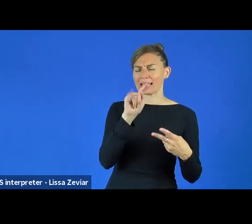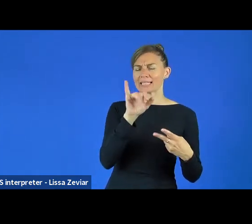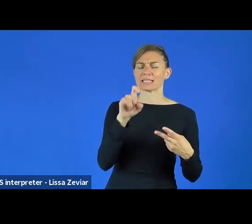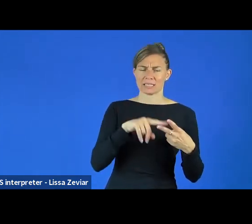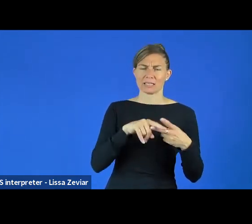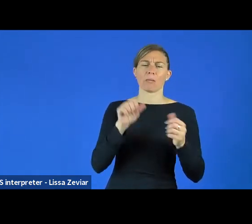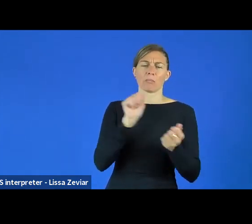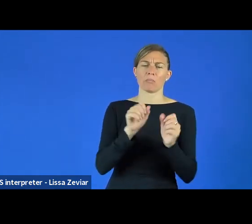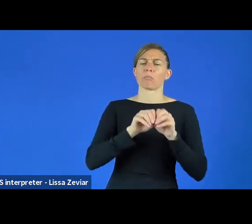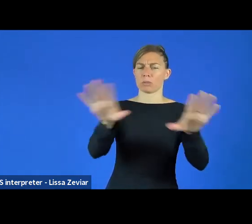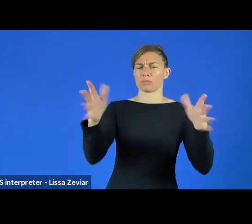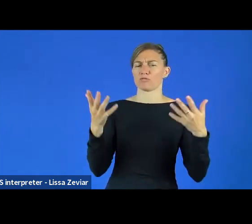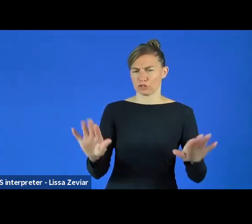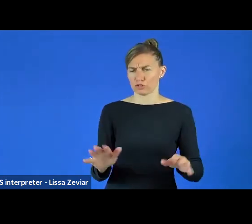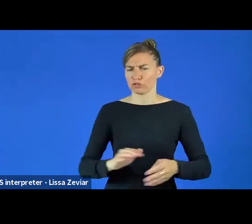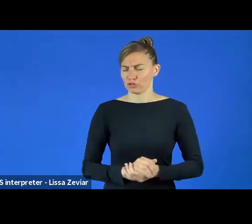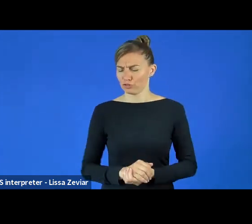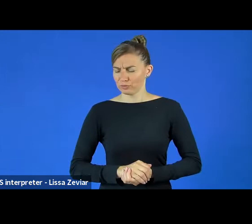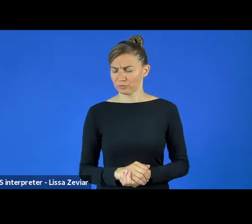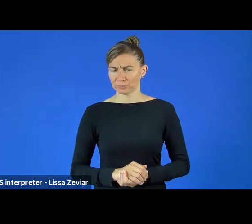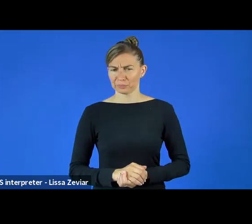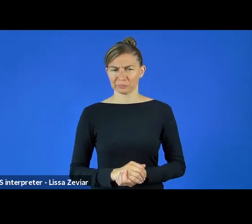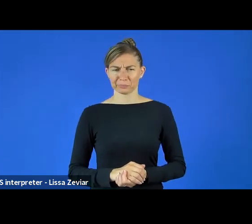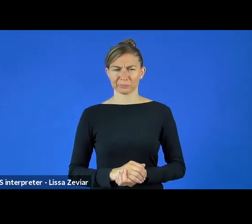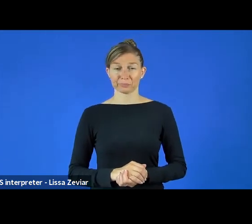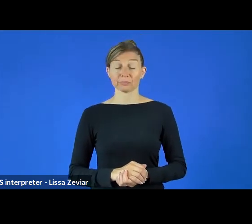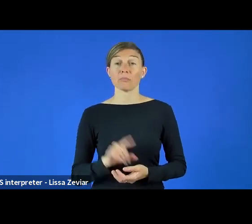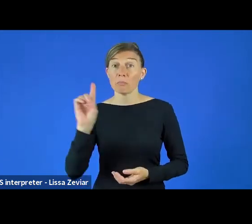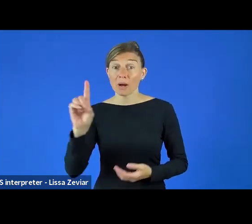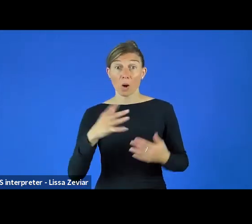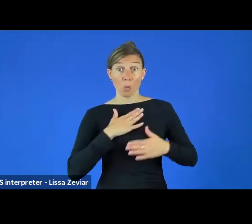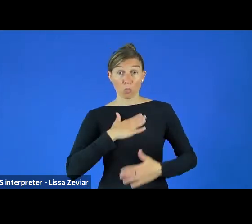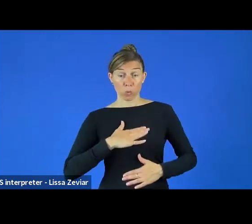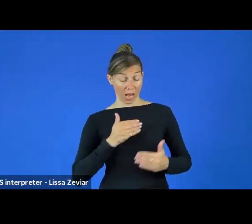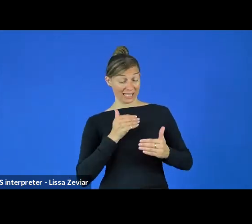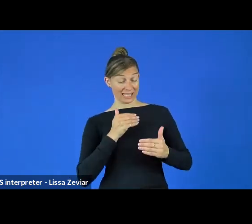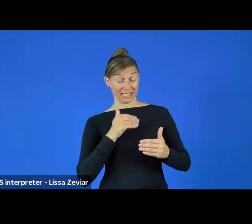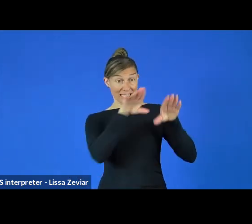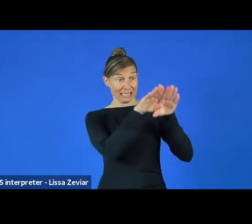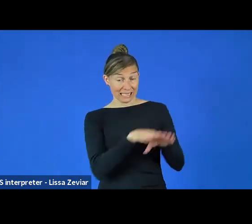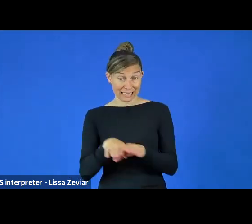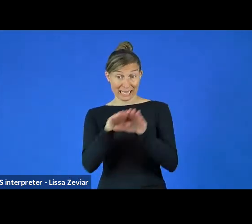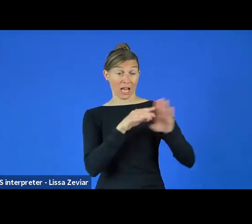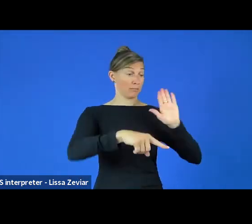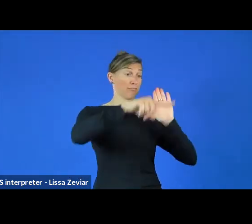In order to have a standard, we need to follow a process. This standardisation process is quite formalized.